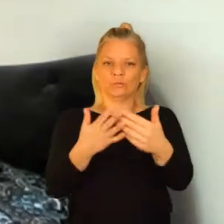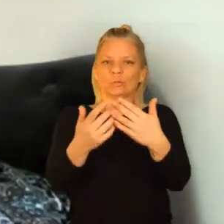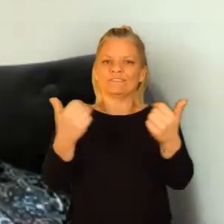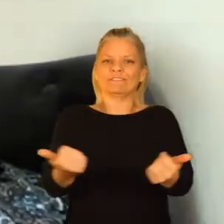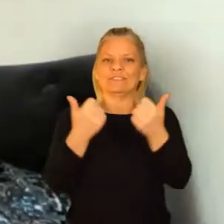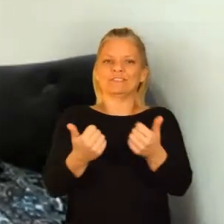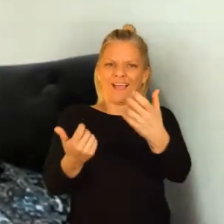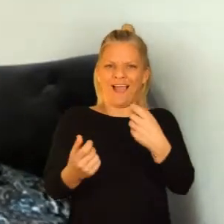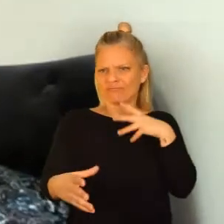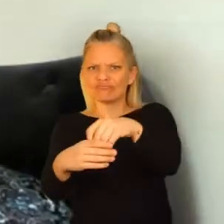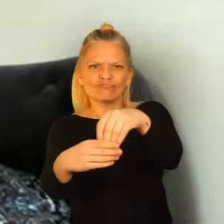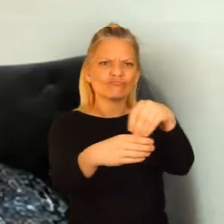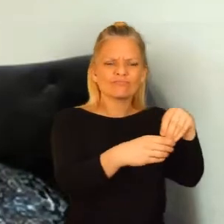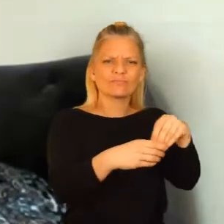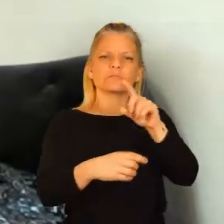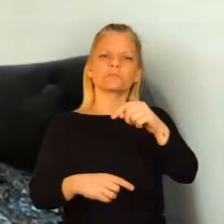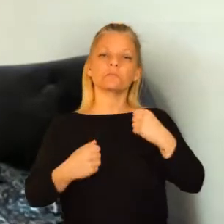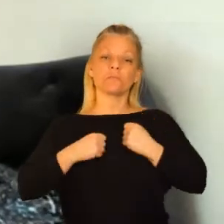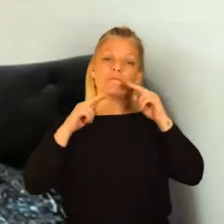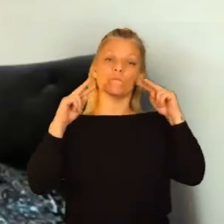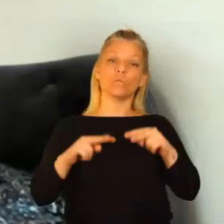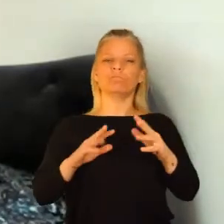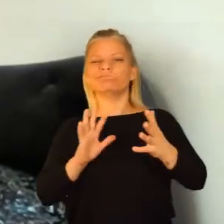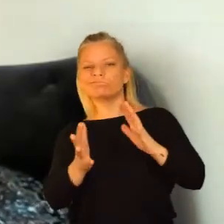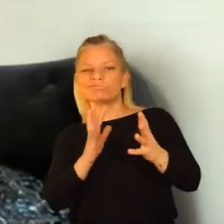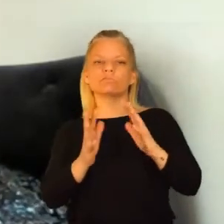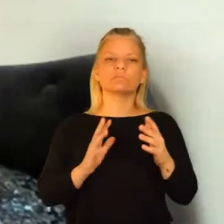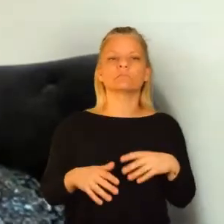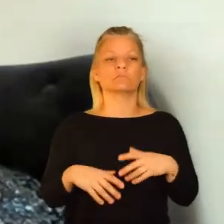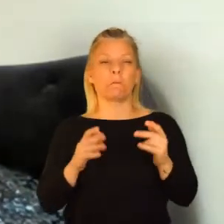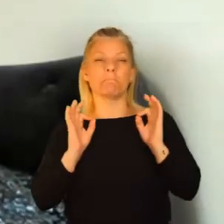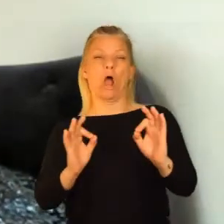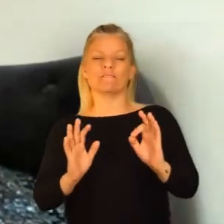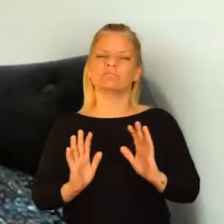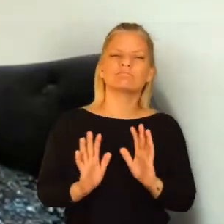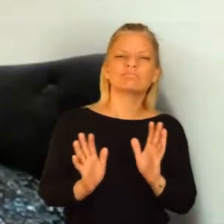take up more power and agency within the group because you've got it sorted ,you're amazing.